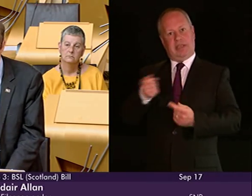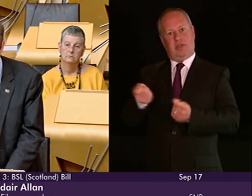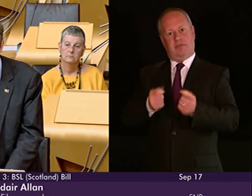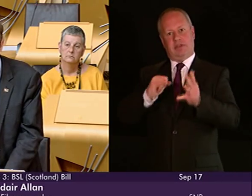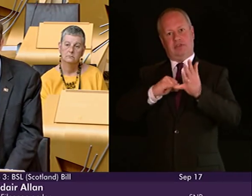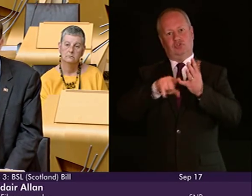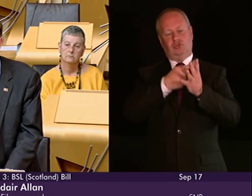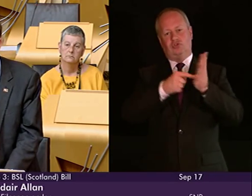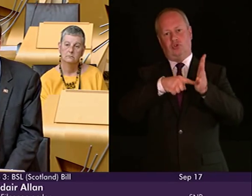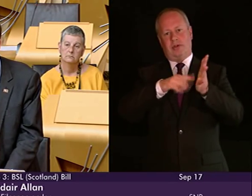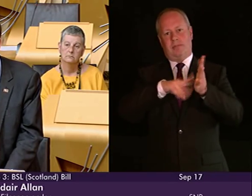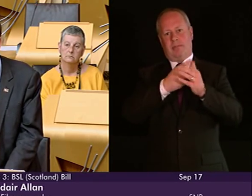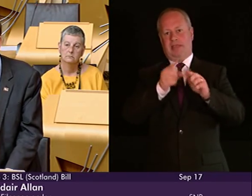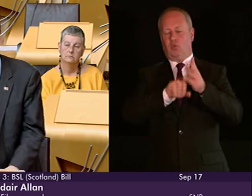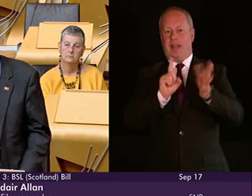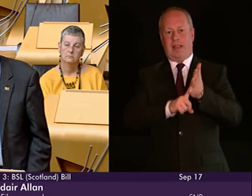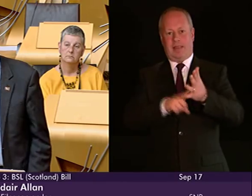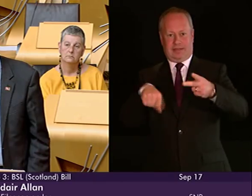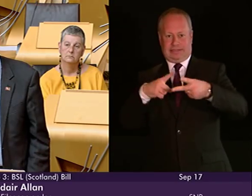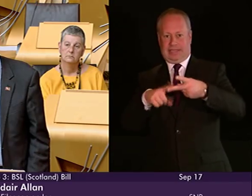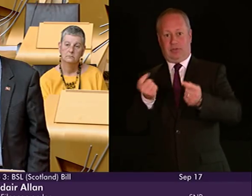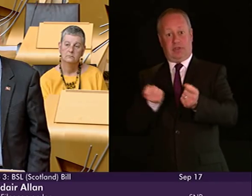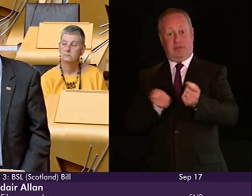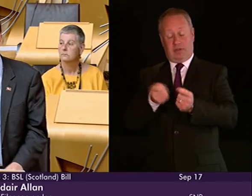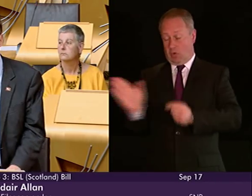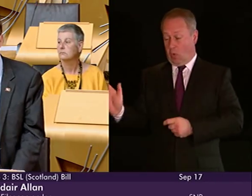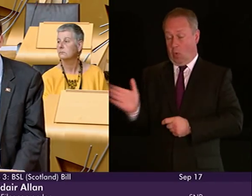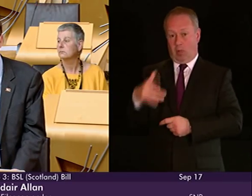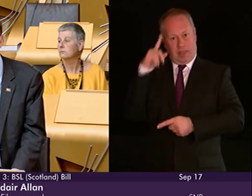deputy convener, Siobhan McMahon, and all the members of the Education and Culture